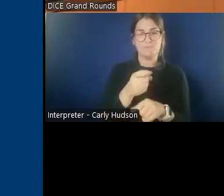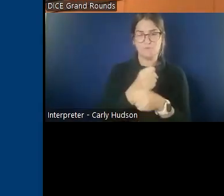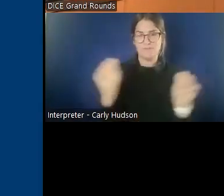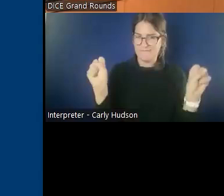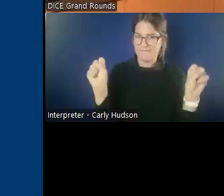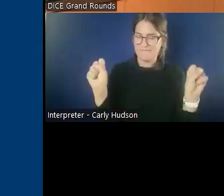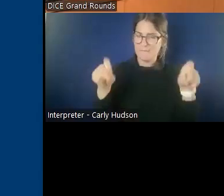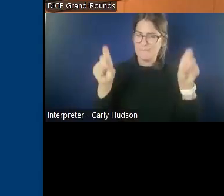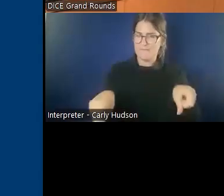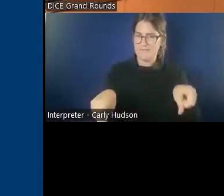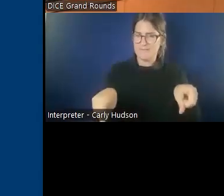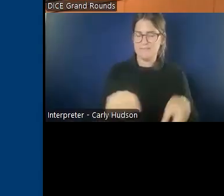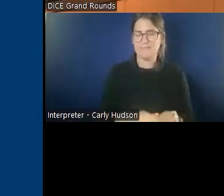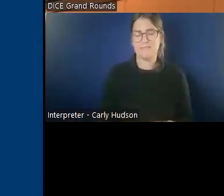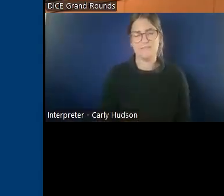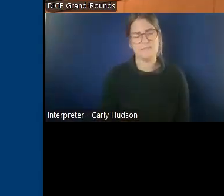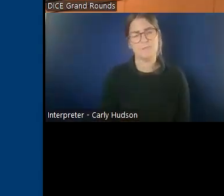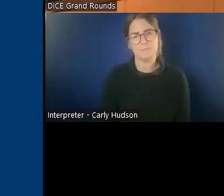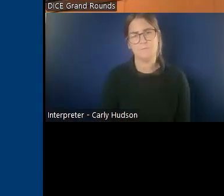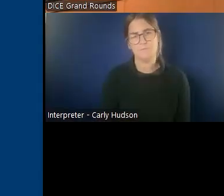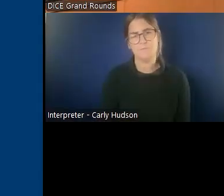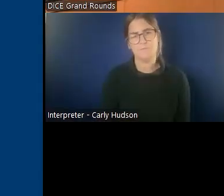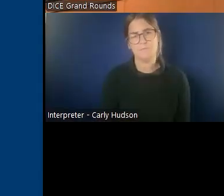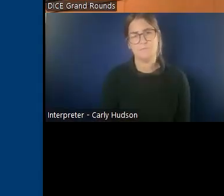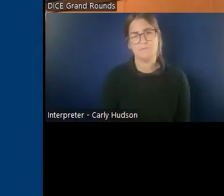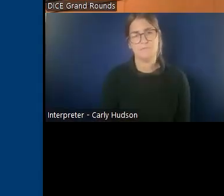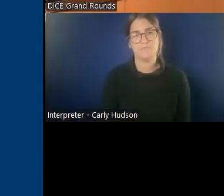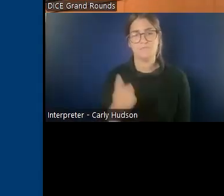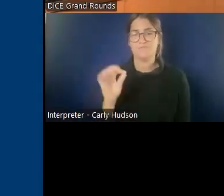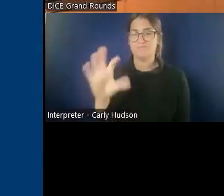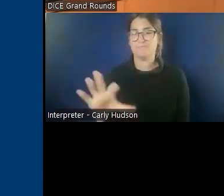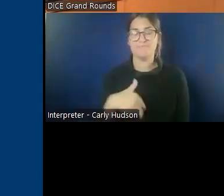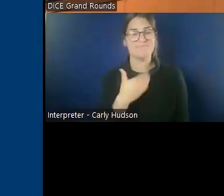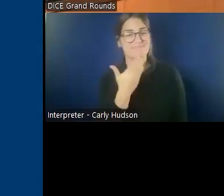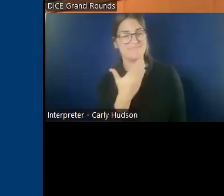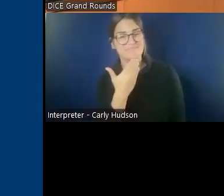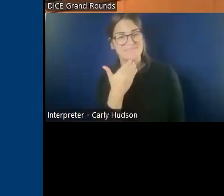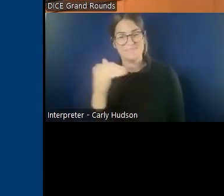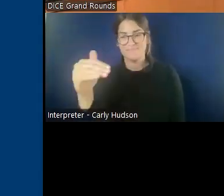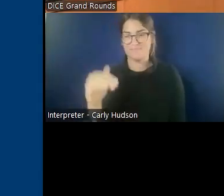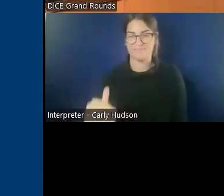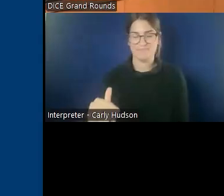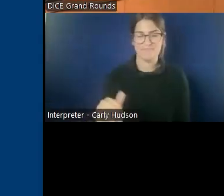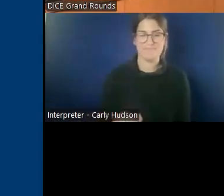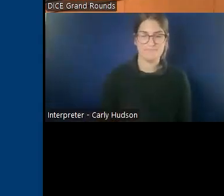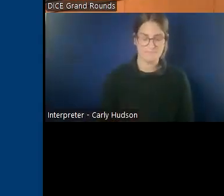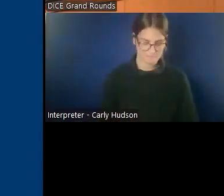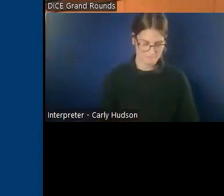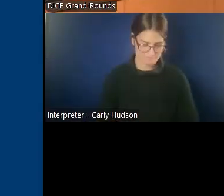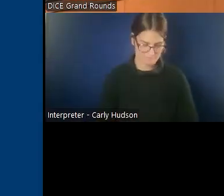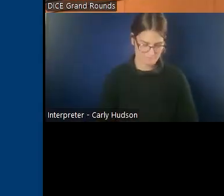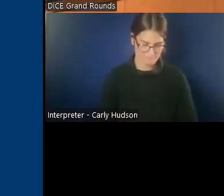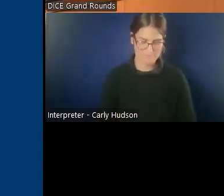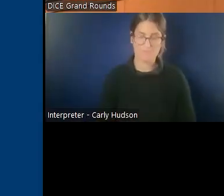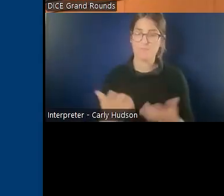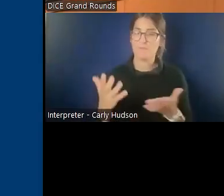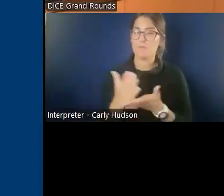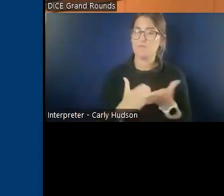I wanted to thank you thank you our next question um what are some of the topics of discussion that